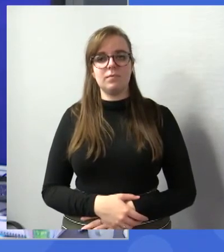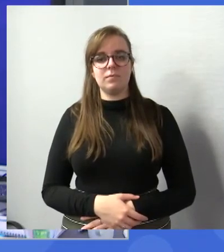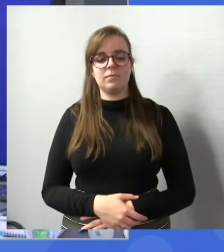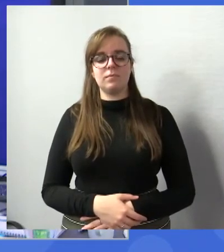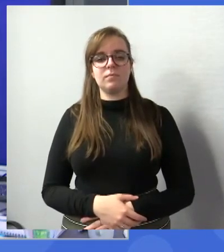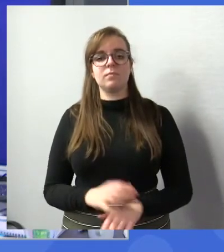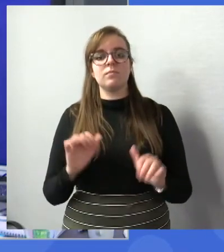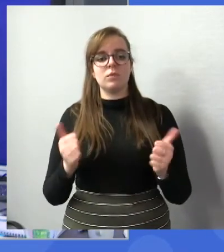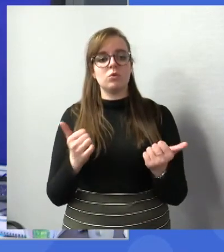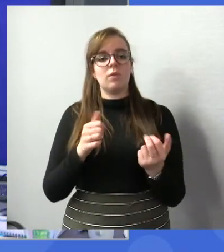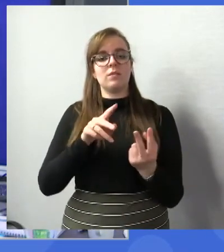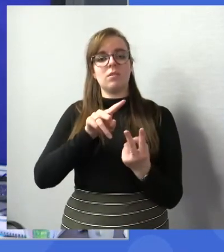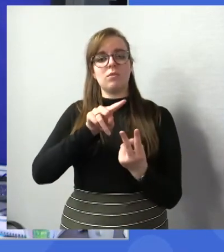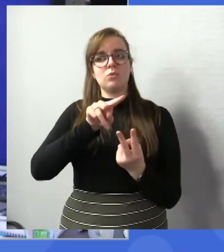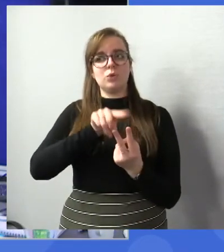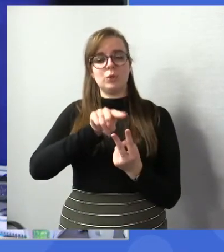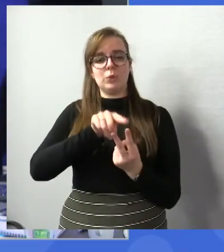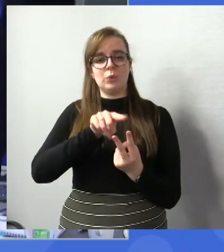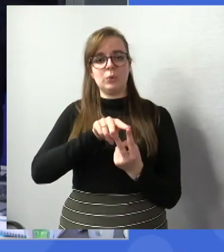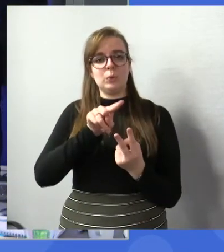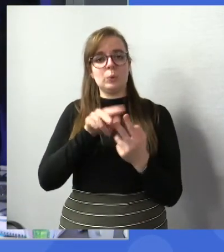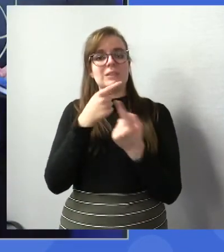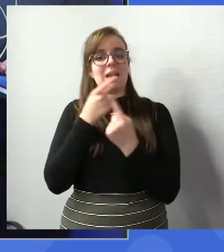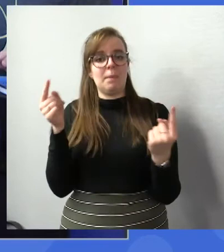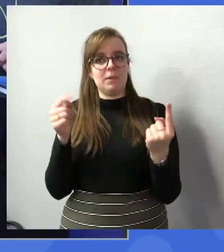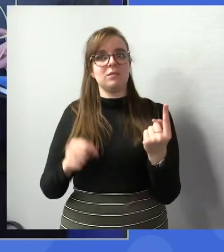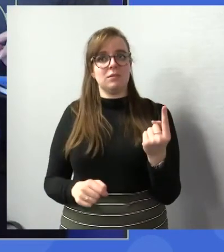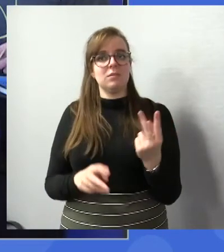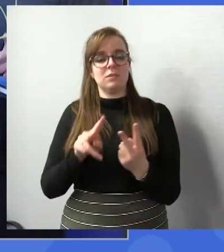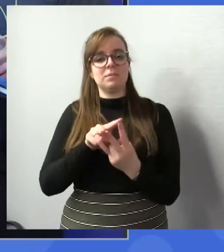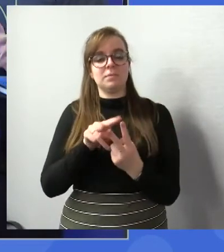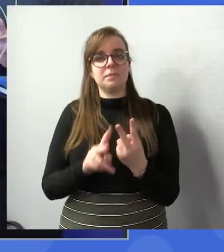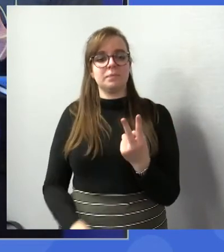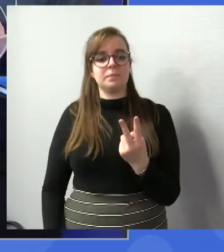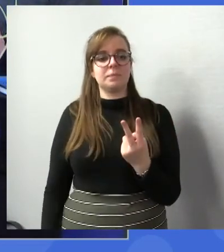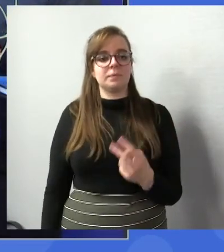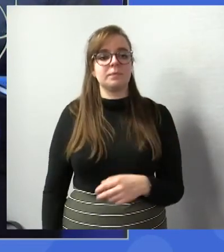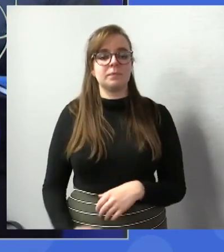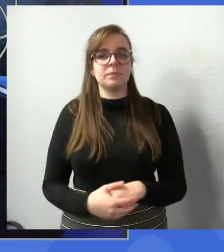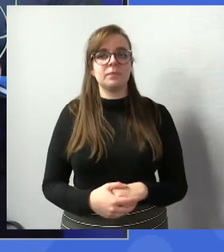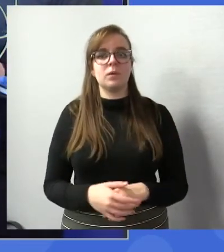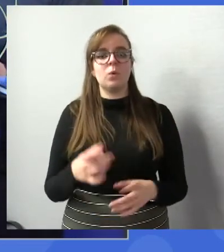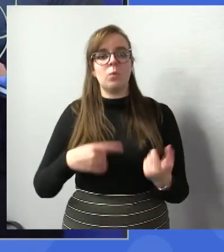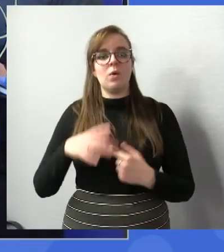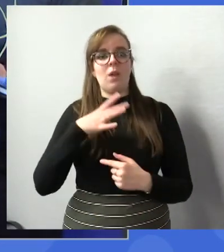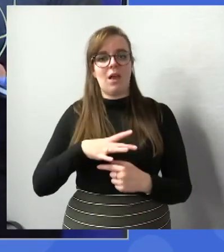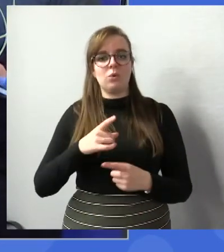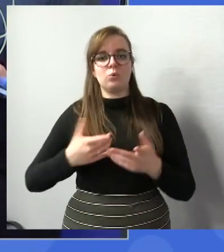so those are the two statements that we would like you to deliberate upon for